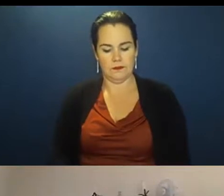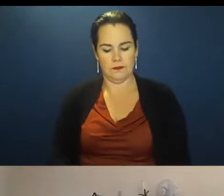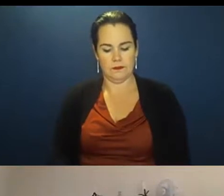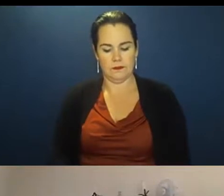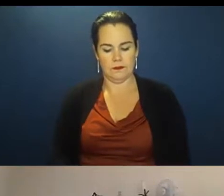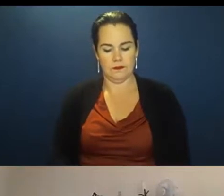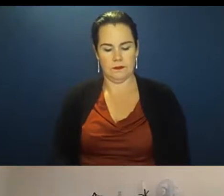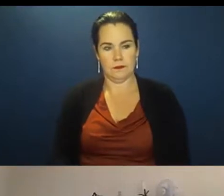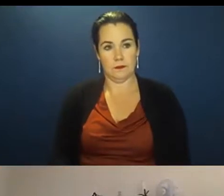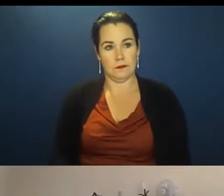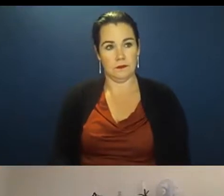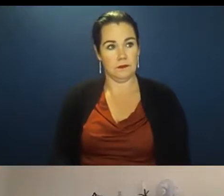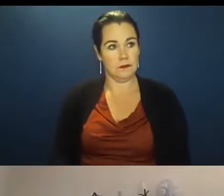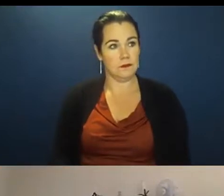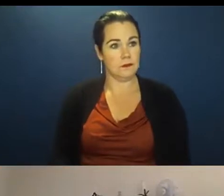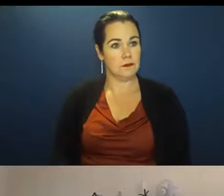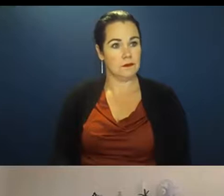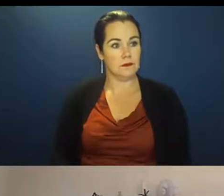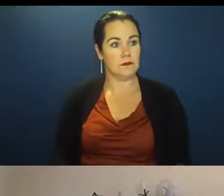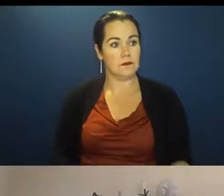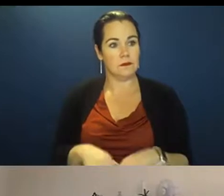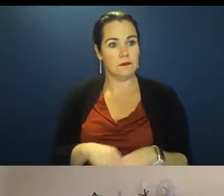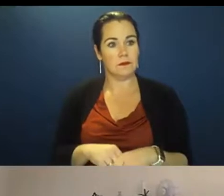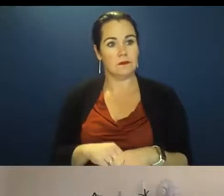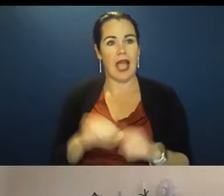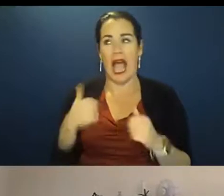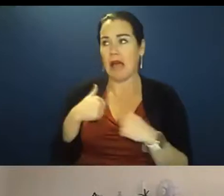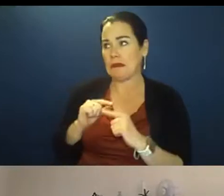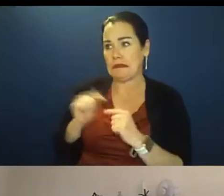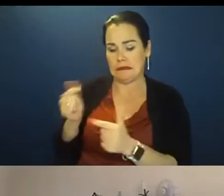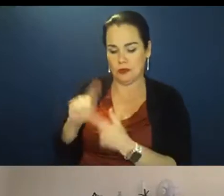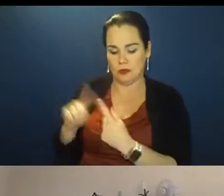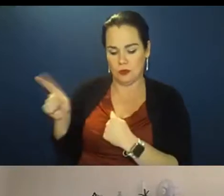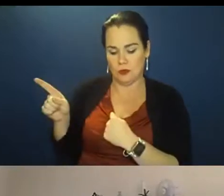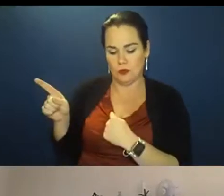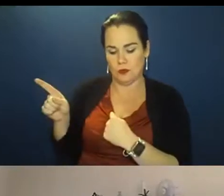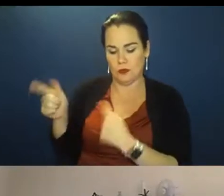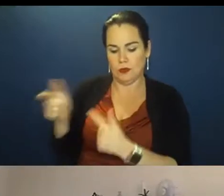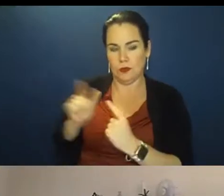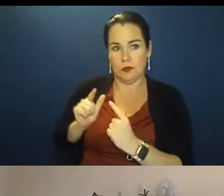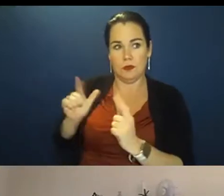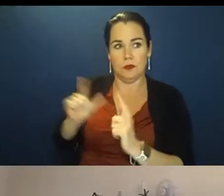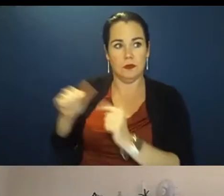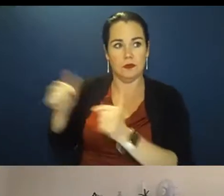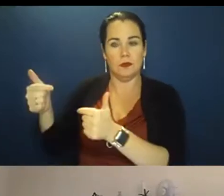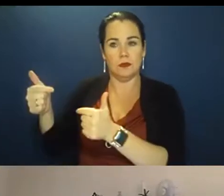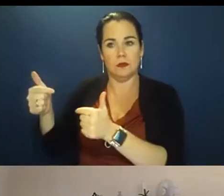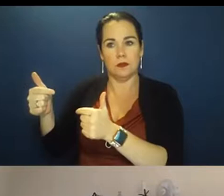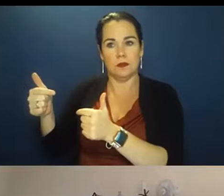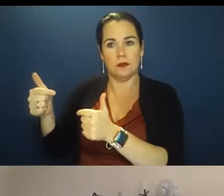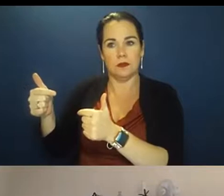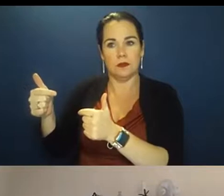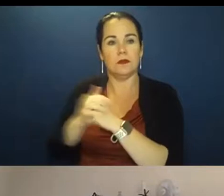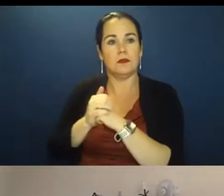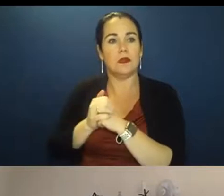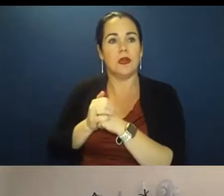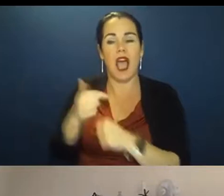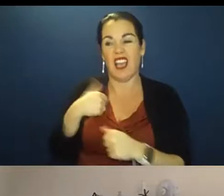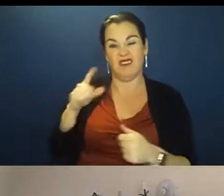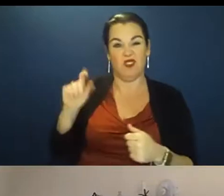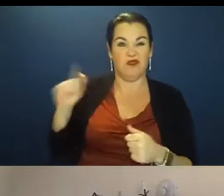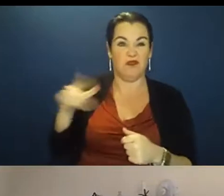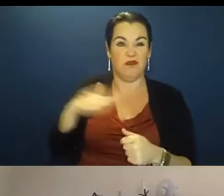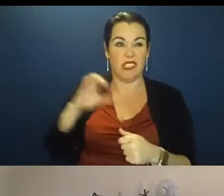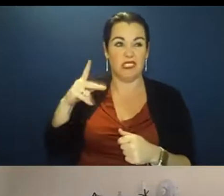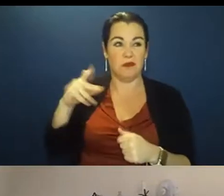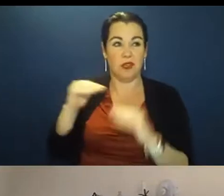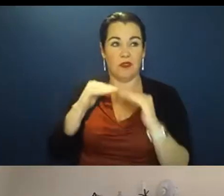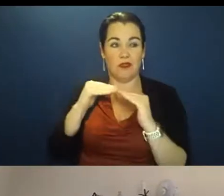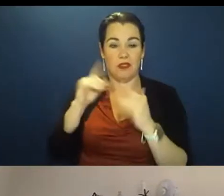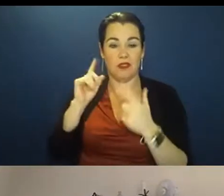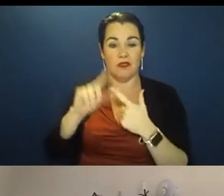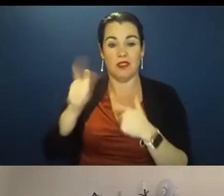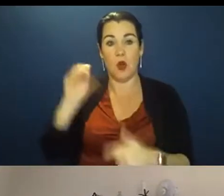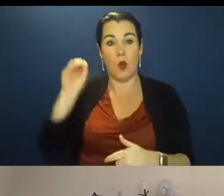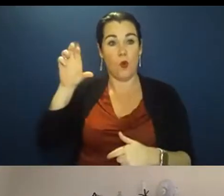I was going to bounce it to you because my answer would be I need to check with my colleagues. The ORS is an establishment-based survey, so we collect data through having field economists collect with respondents who are from establishments.